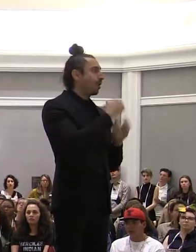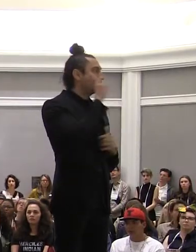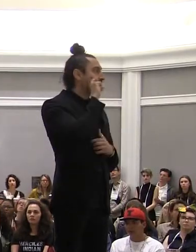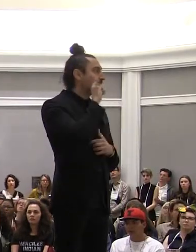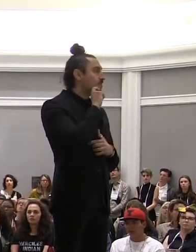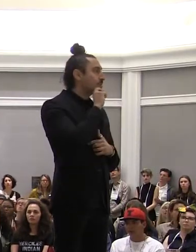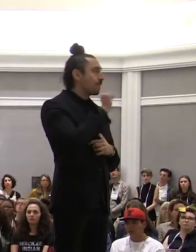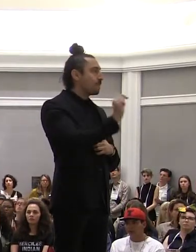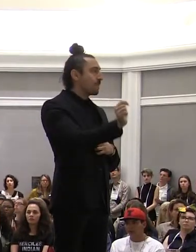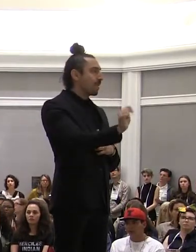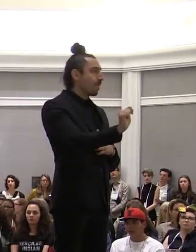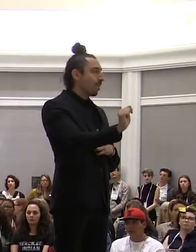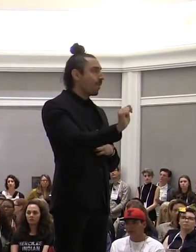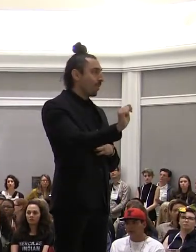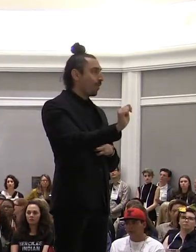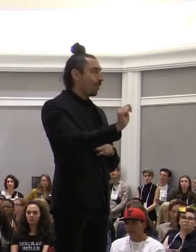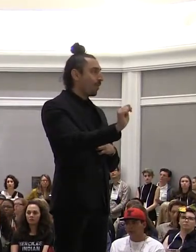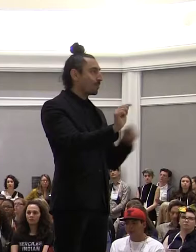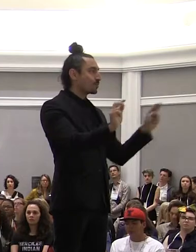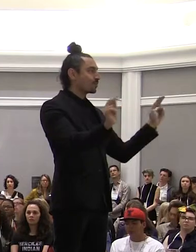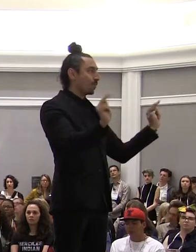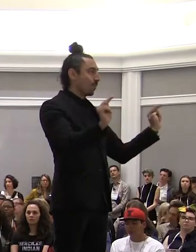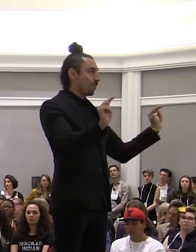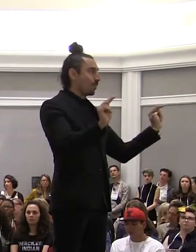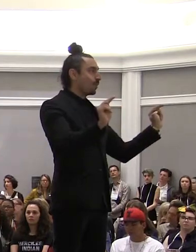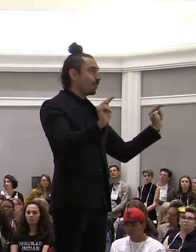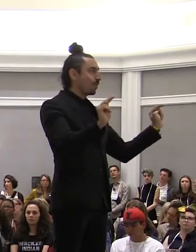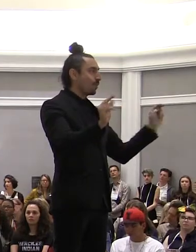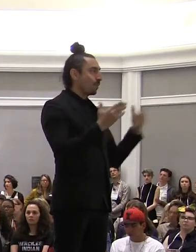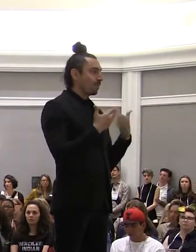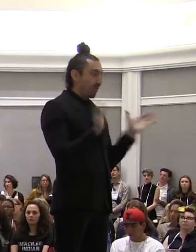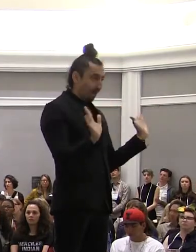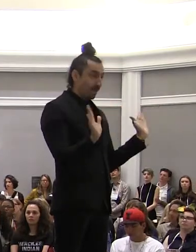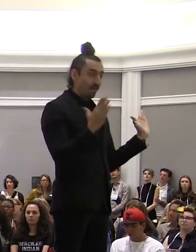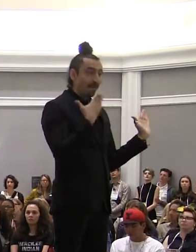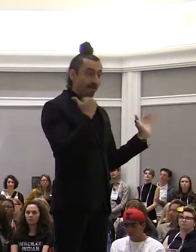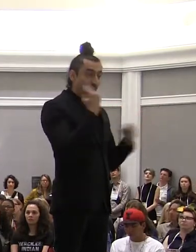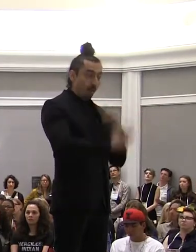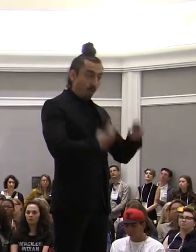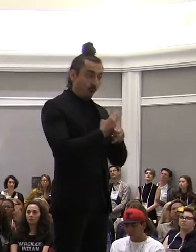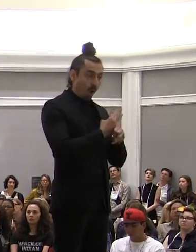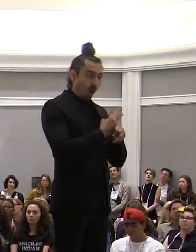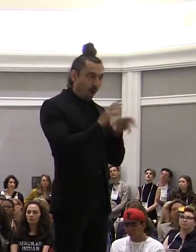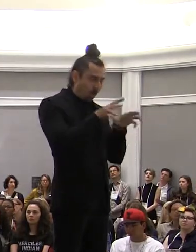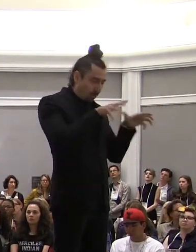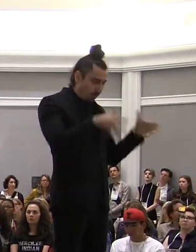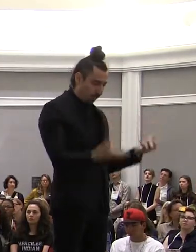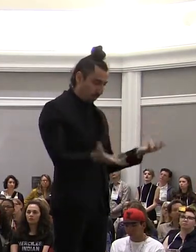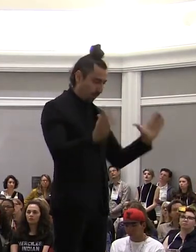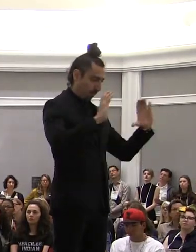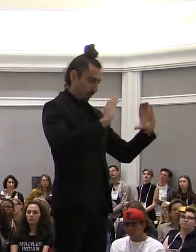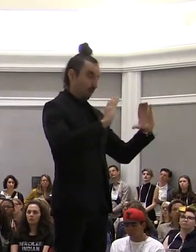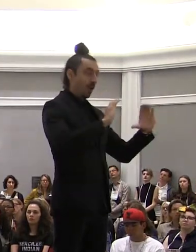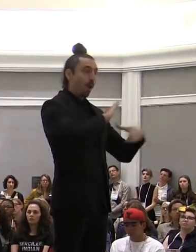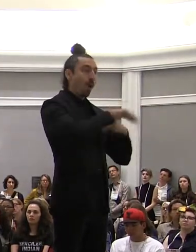So in order to keep creating that better world for our conference community and beyond there are all gender restrooms on the skyline,